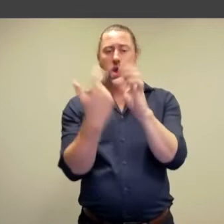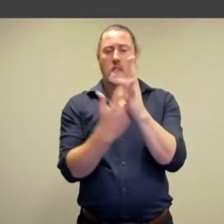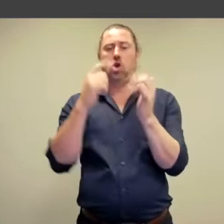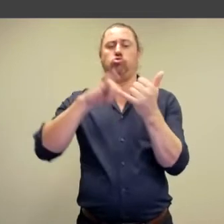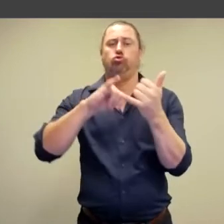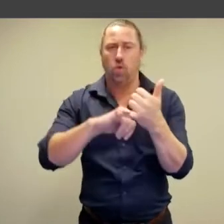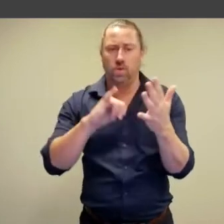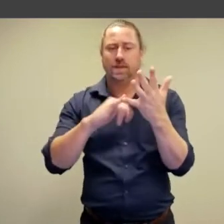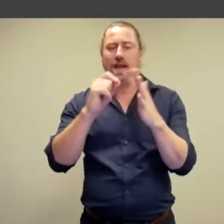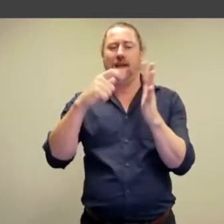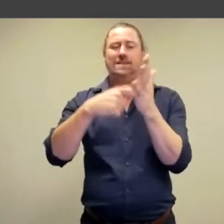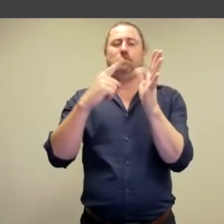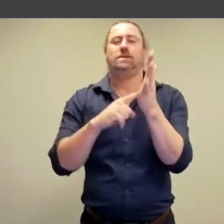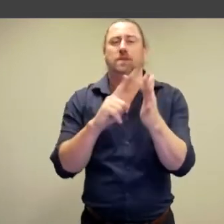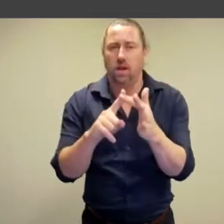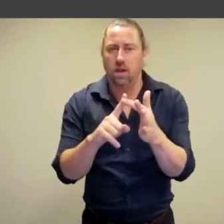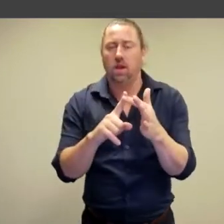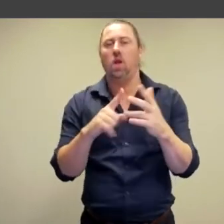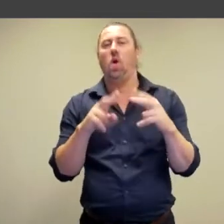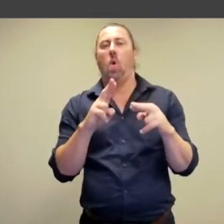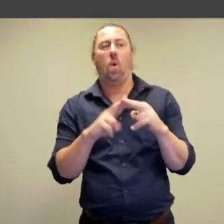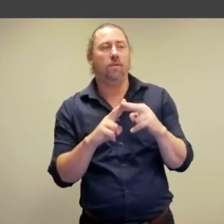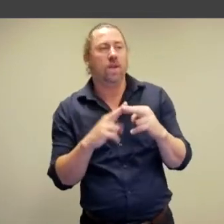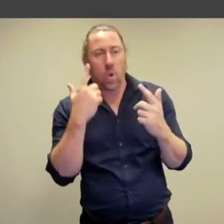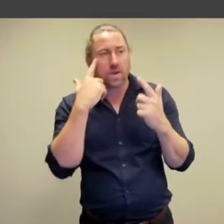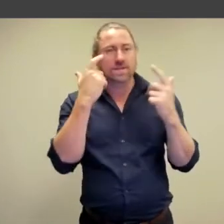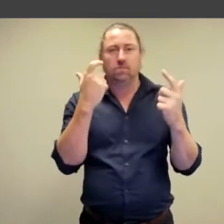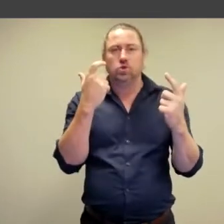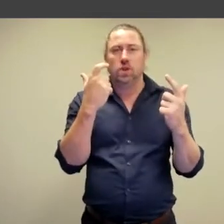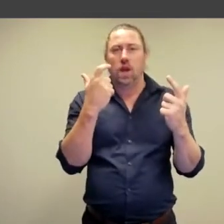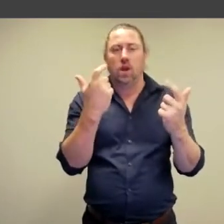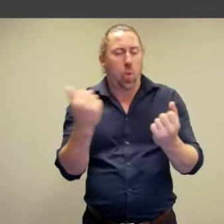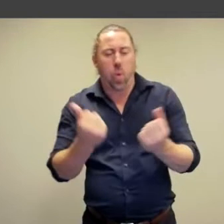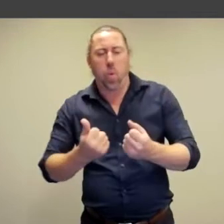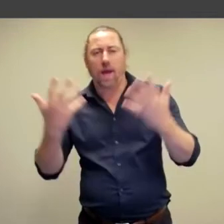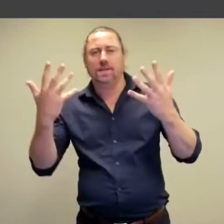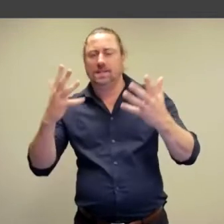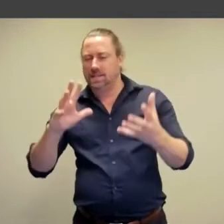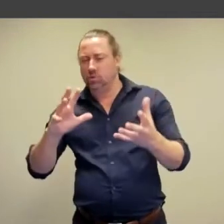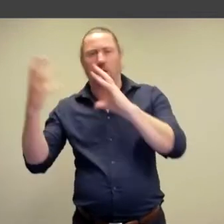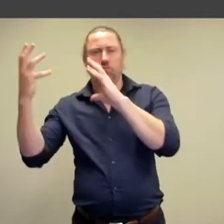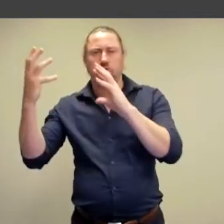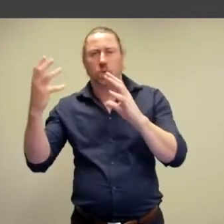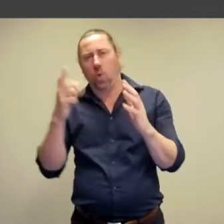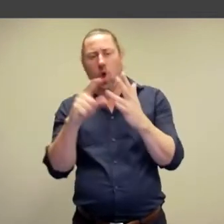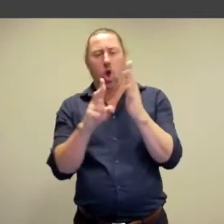collection, consumption, waste